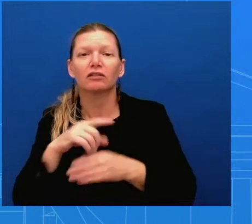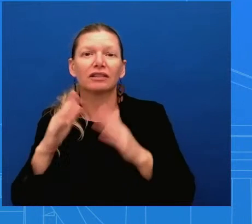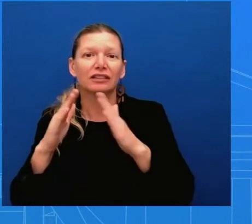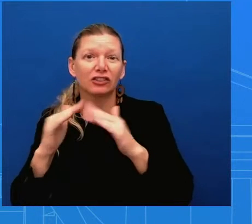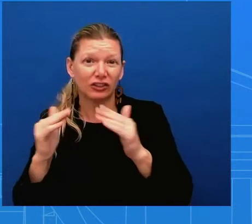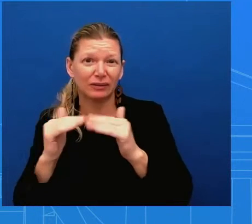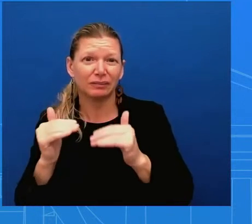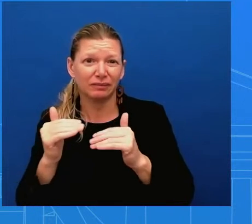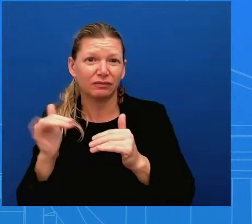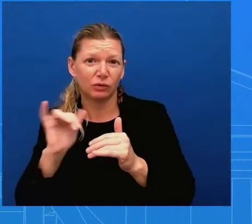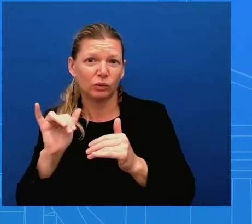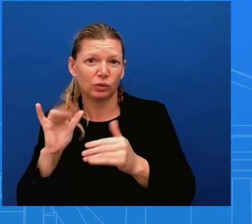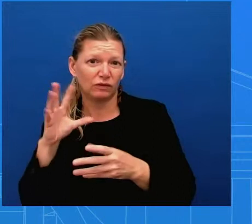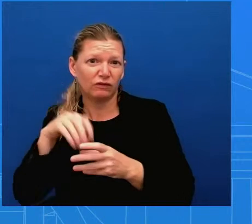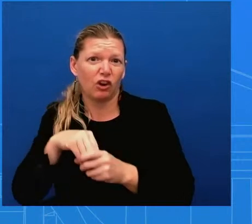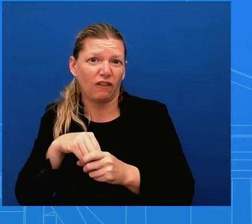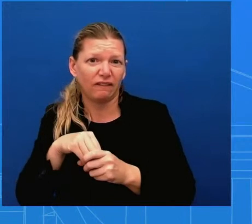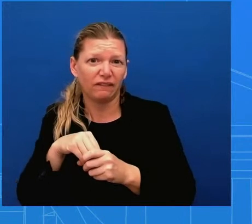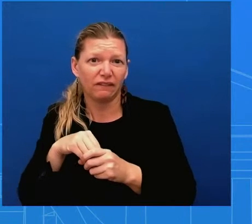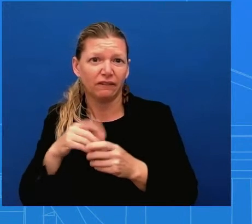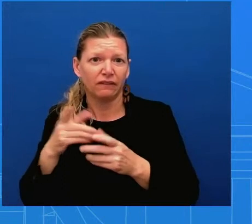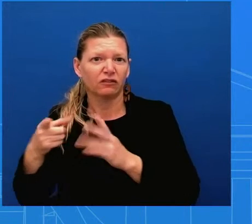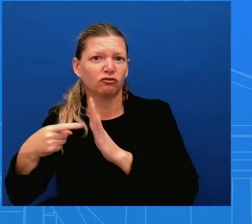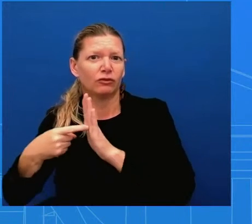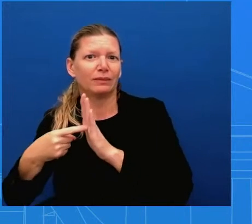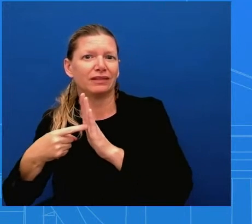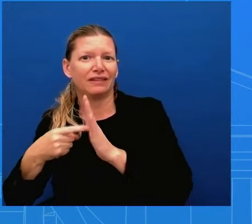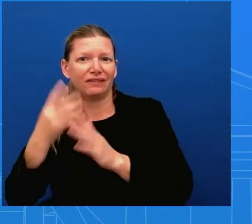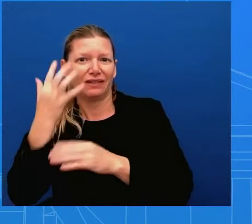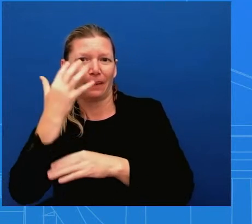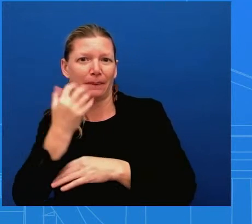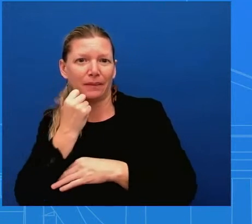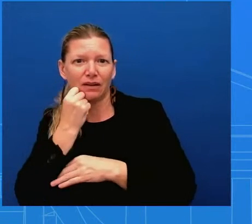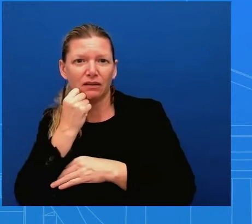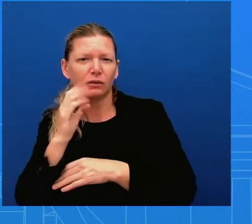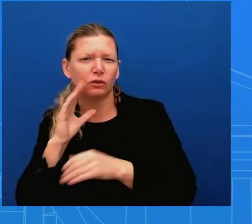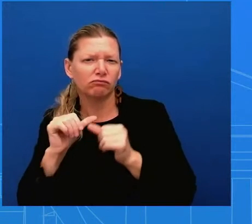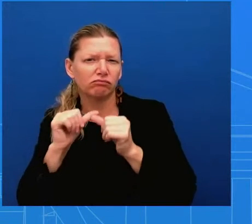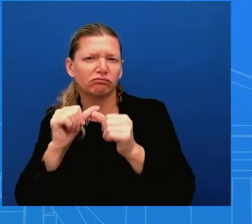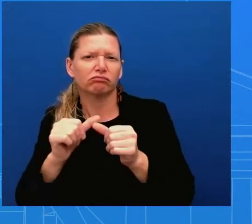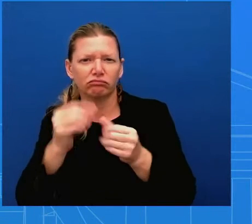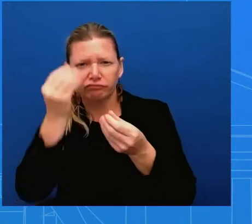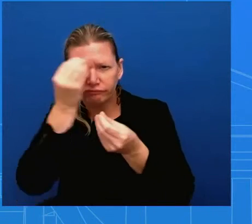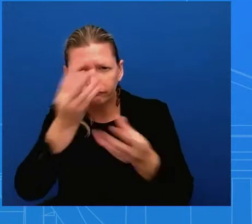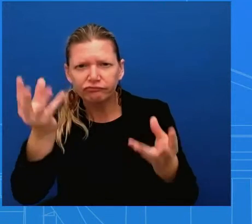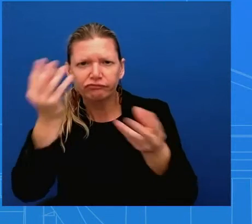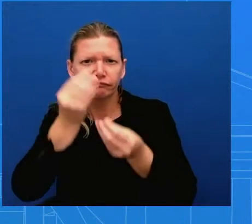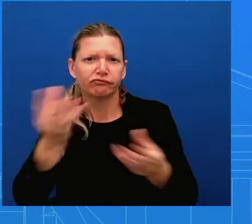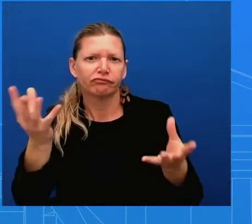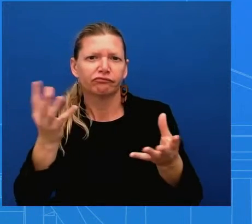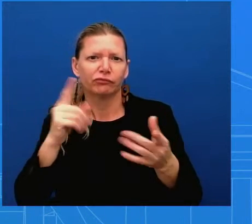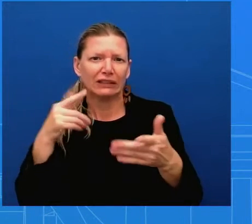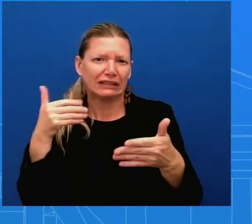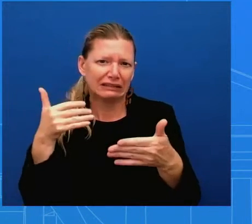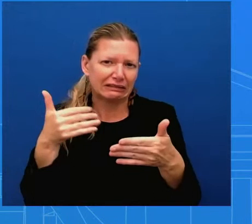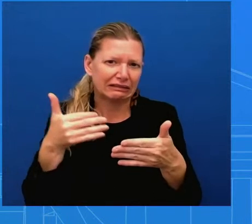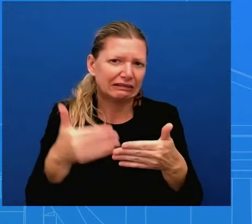And we'll keep you updated as we drive to the finish line. We are intent and determined to get all of the hostages home. We are intent and determined